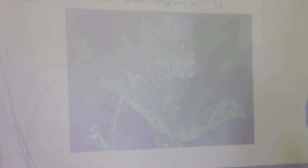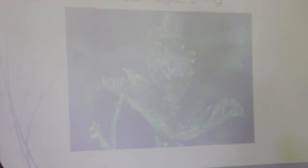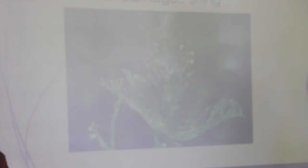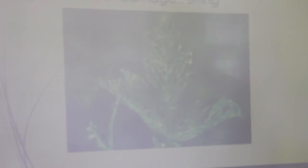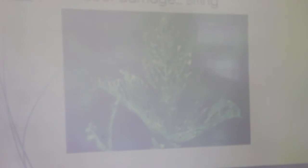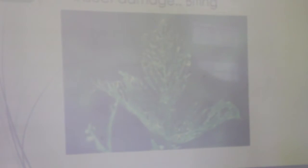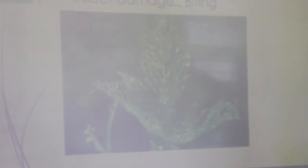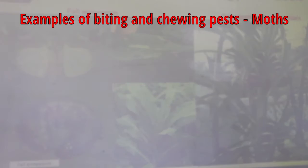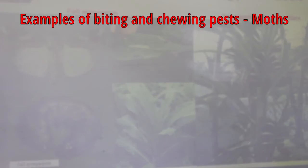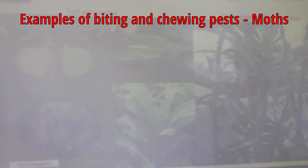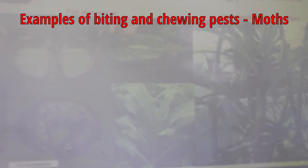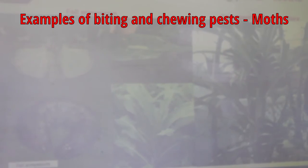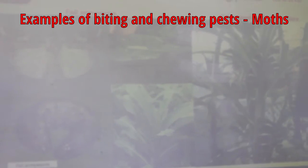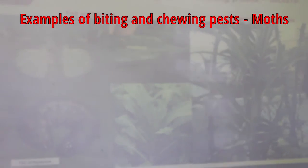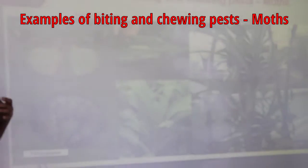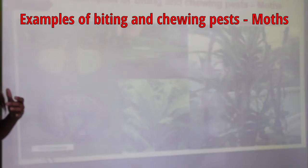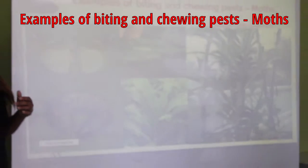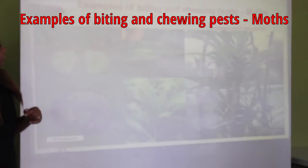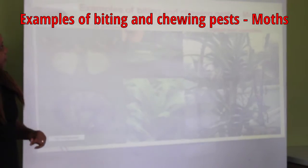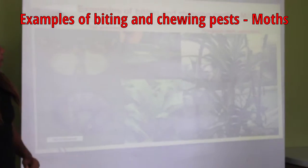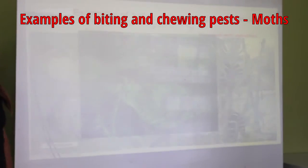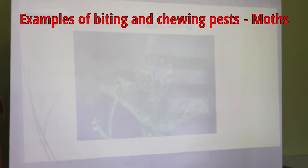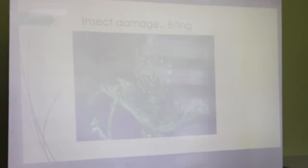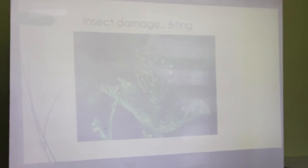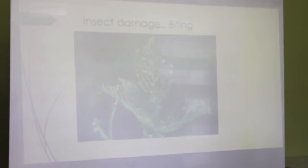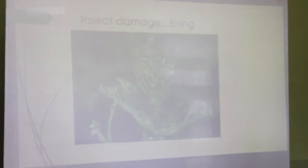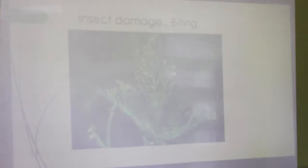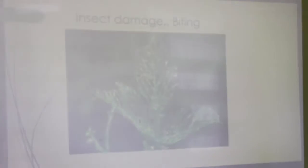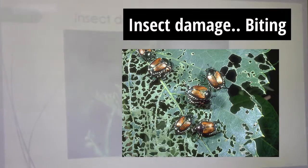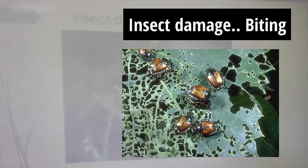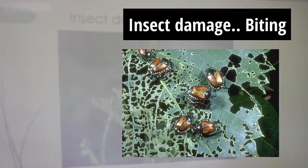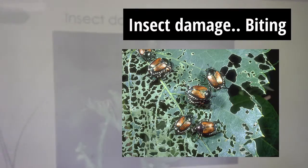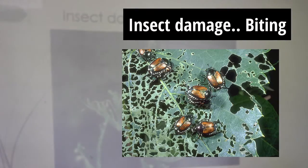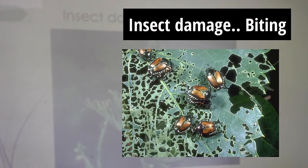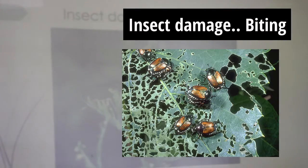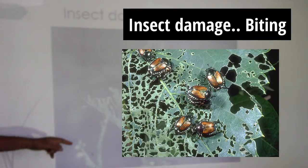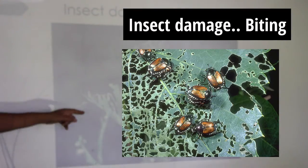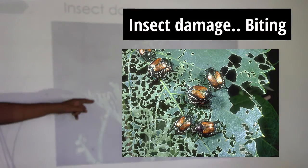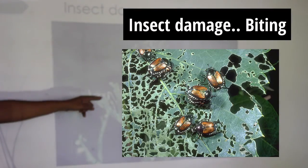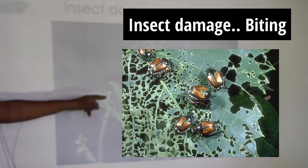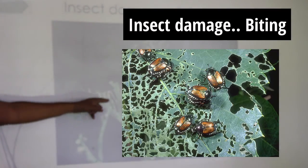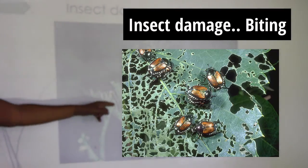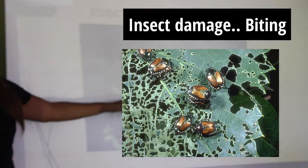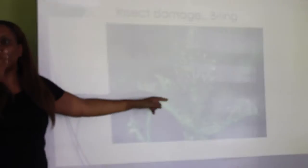so if you see that in your farm you know you've got a biting insect doing damage